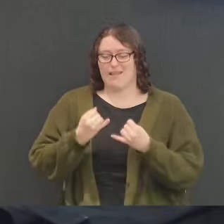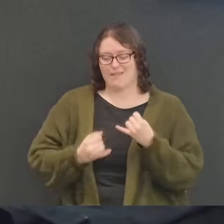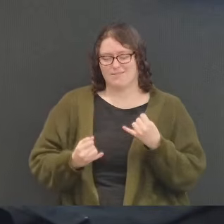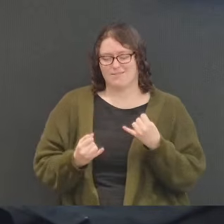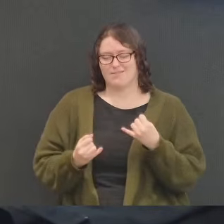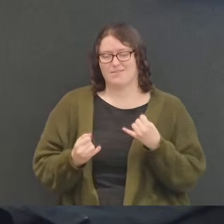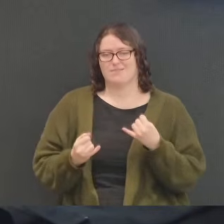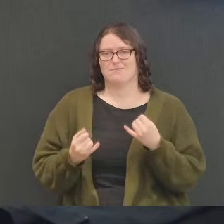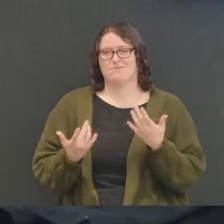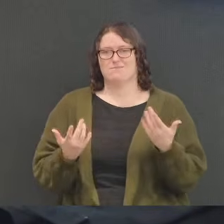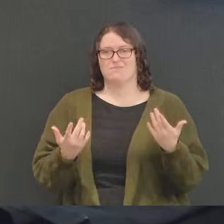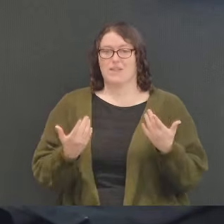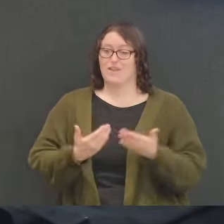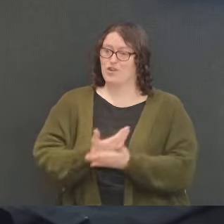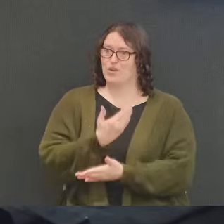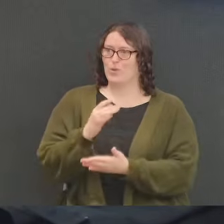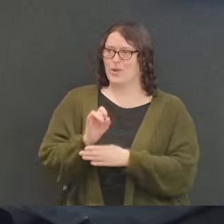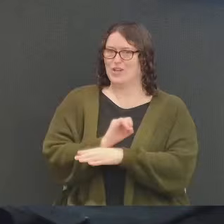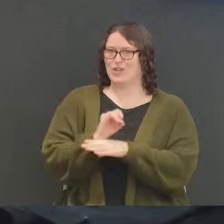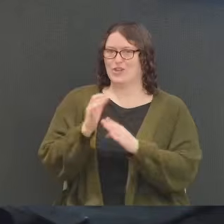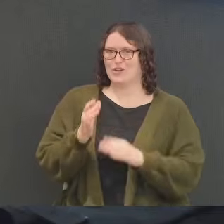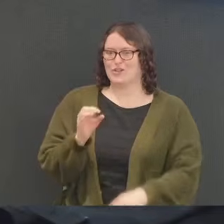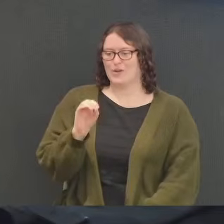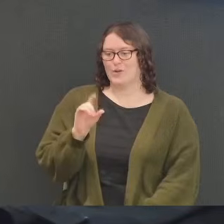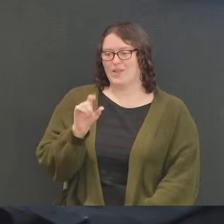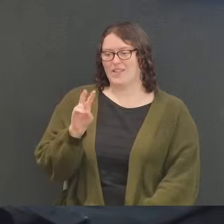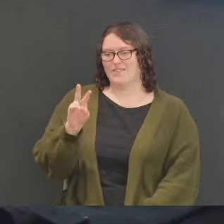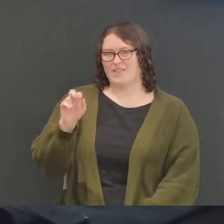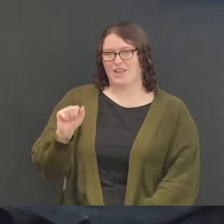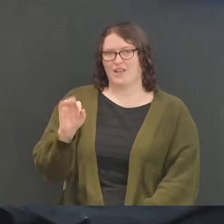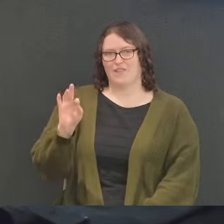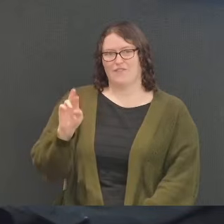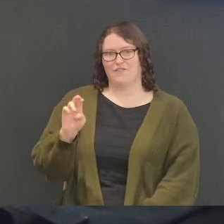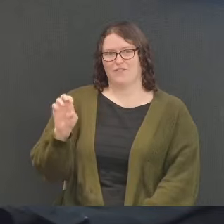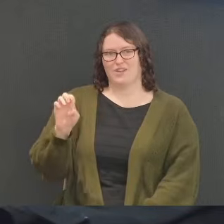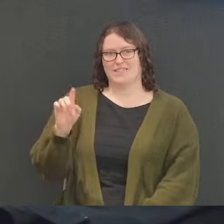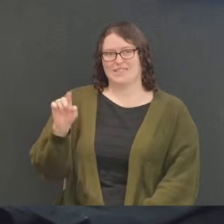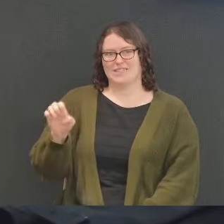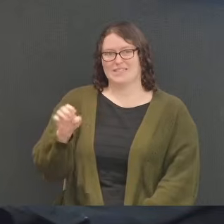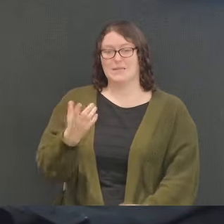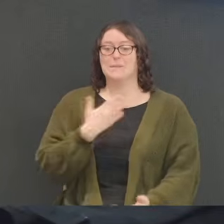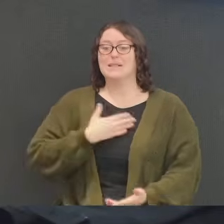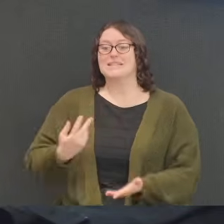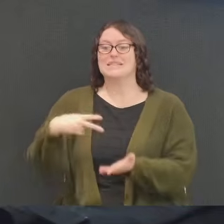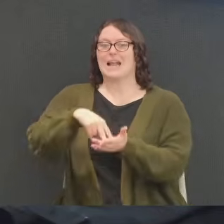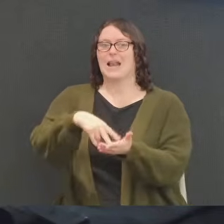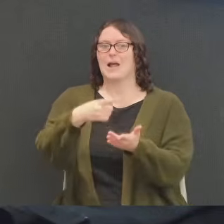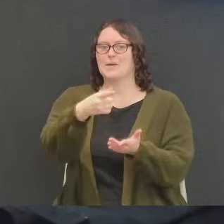I have a new intern. Olivia Fes is in the back of the room. Please stand. We would like to welcome